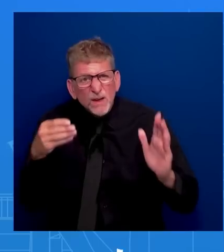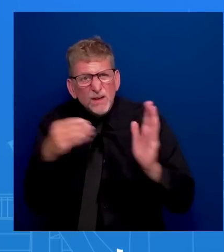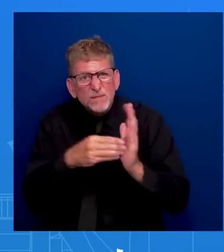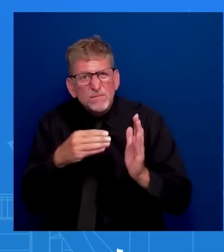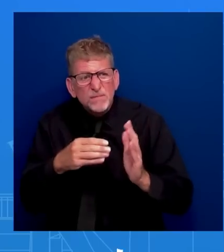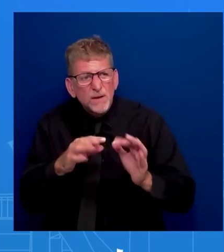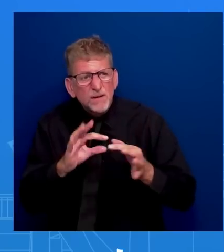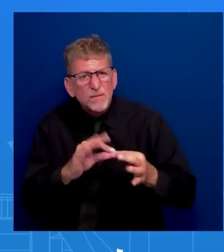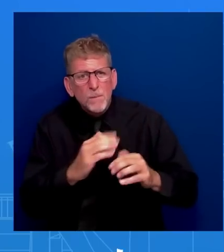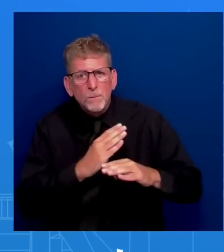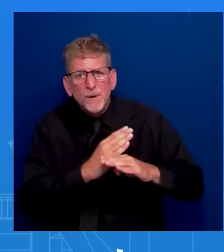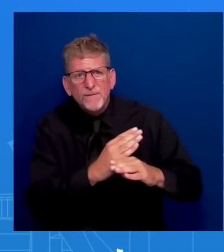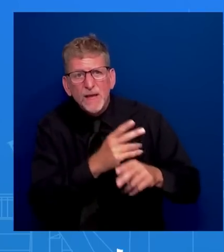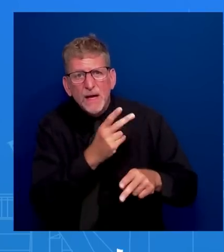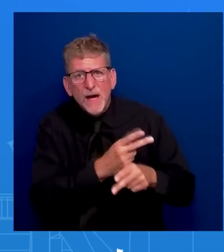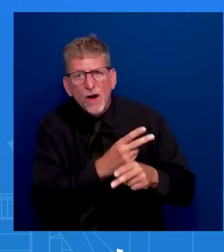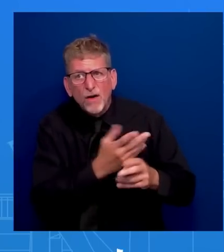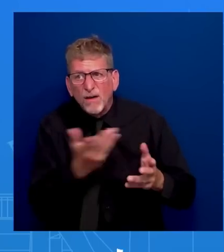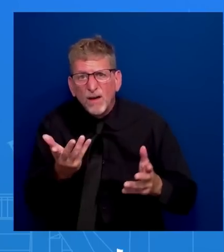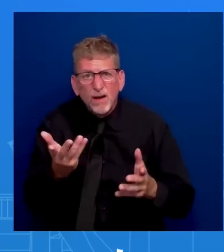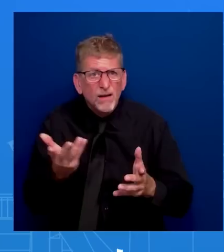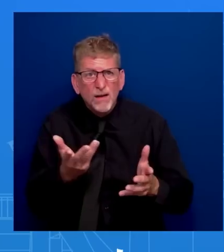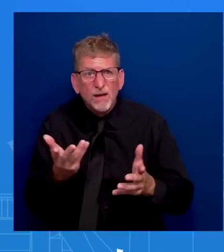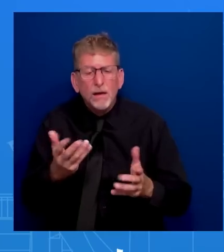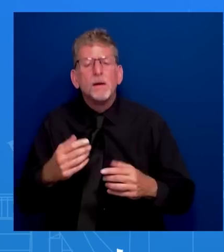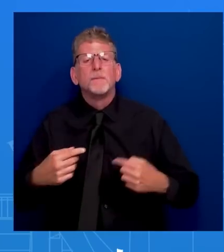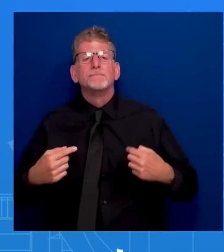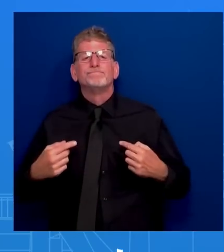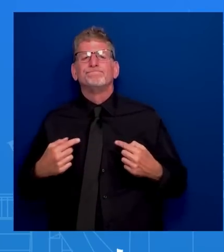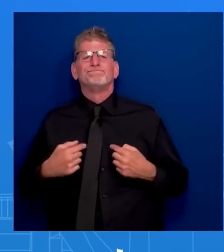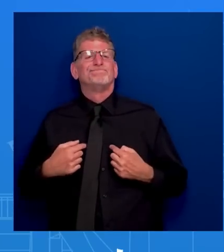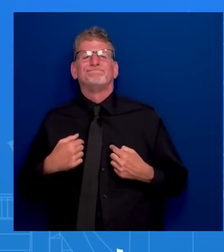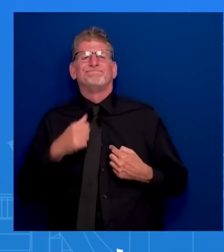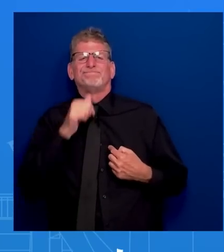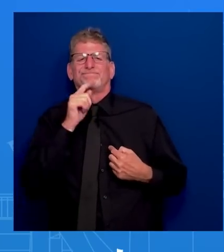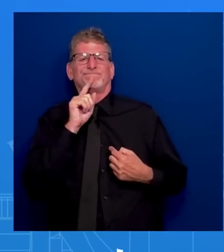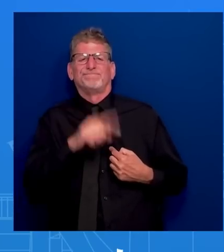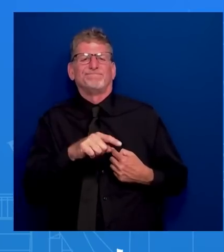The Press: I know that you've spoken about conversations -- or not commented on any conversations today